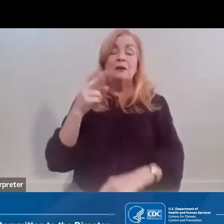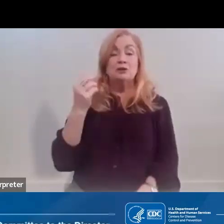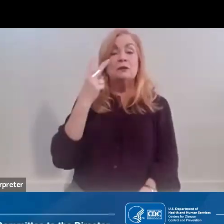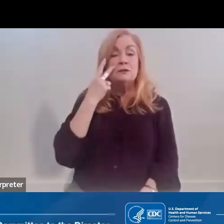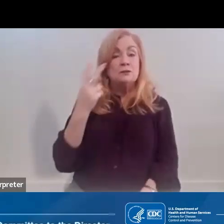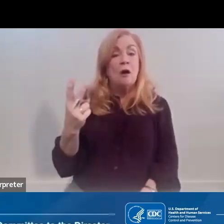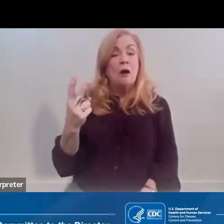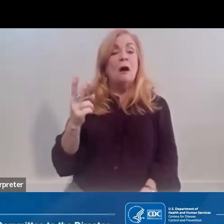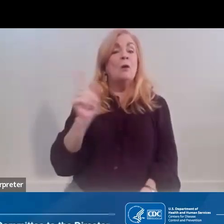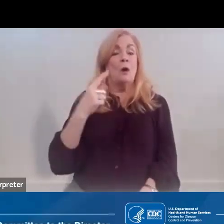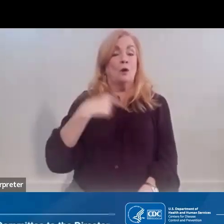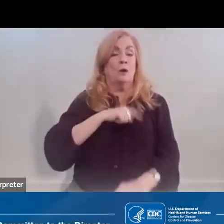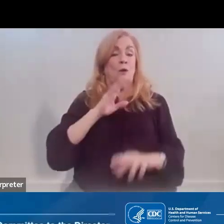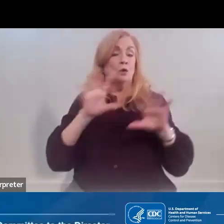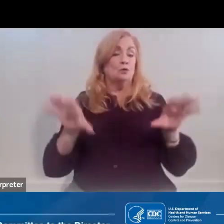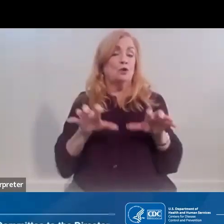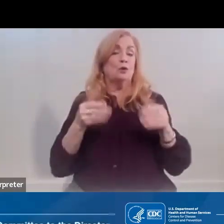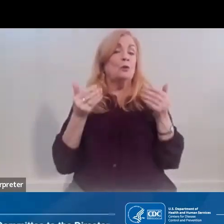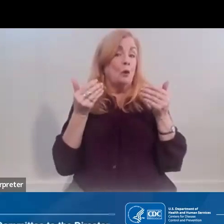and wanted to make sure that it was continuing under her watch.